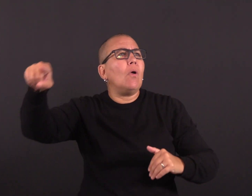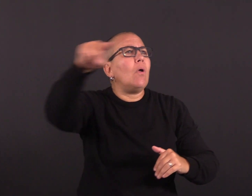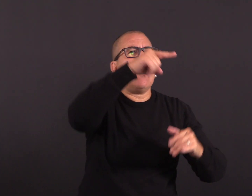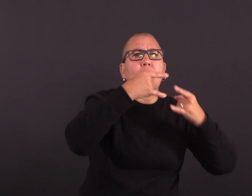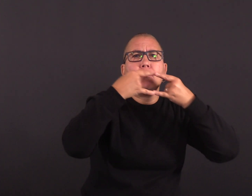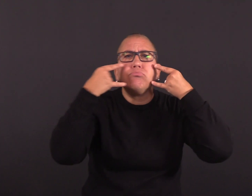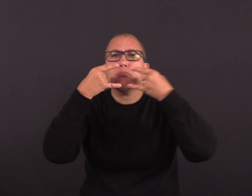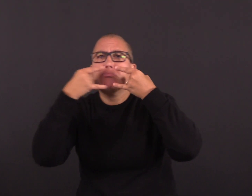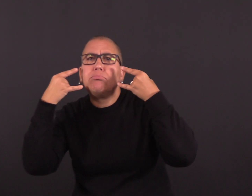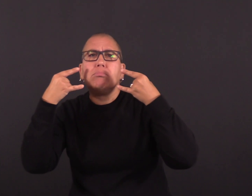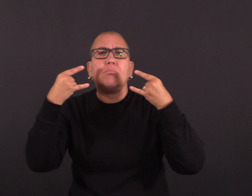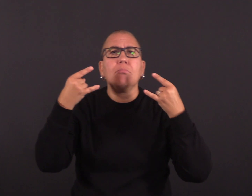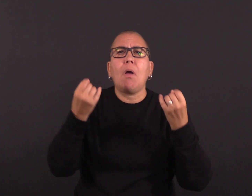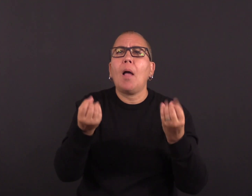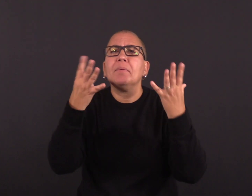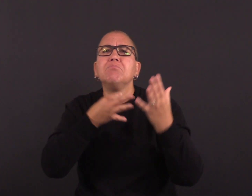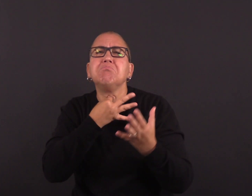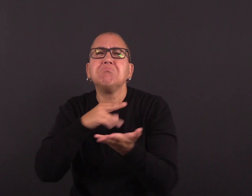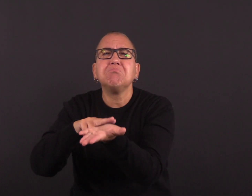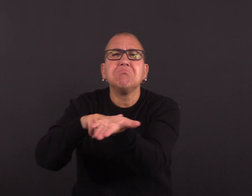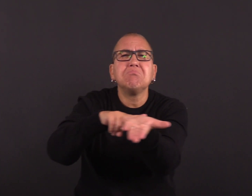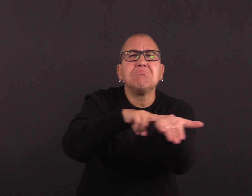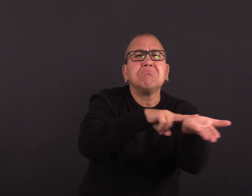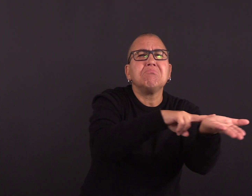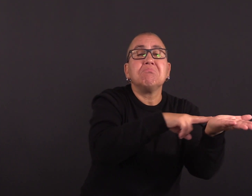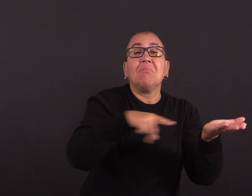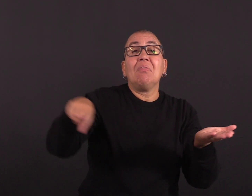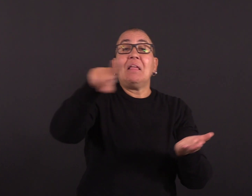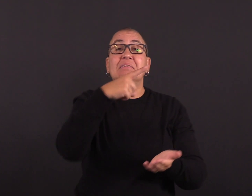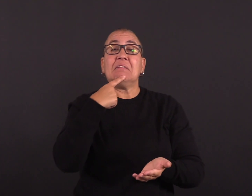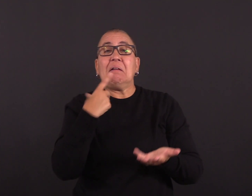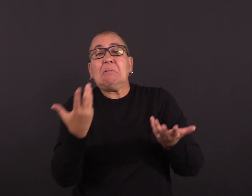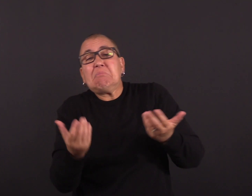When it comes to protecting themselves, “everybody’s choosing their own adventure